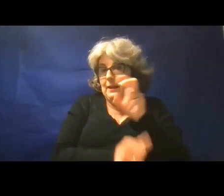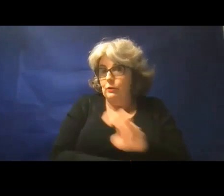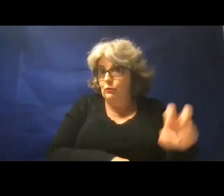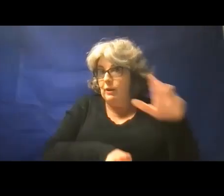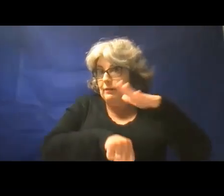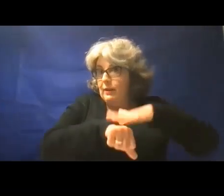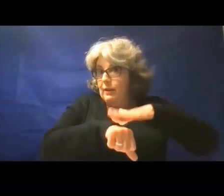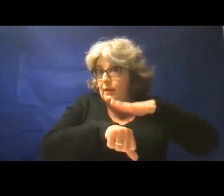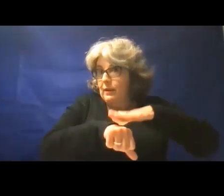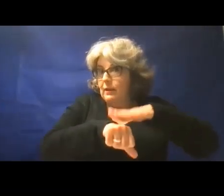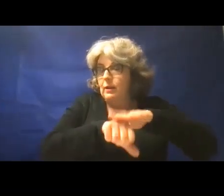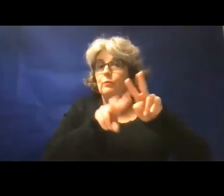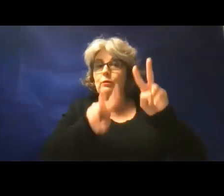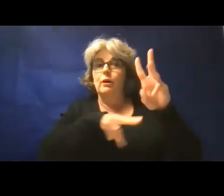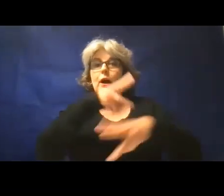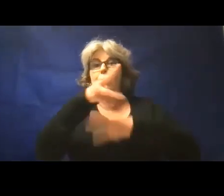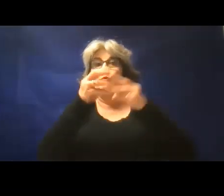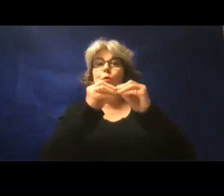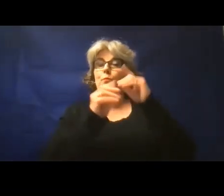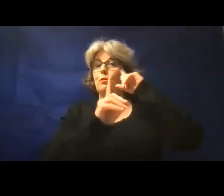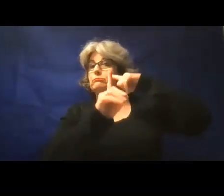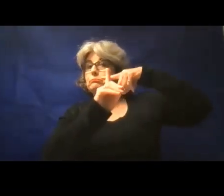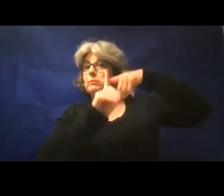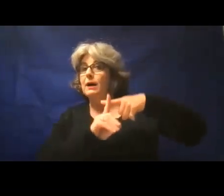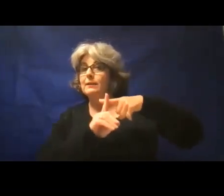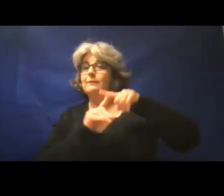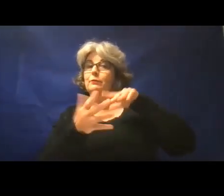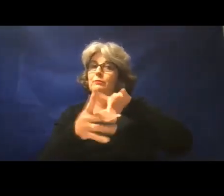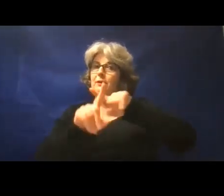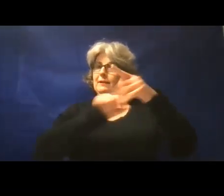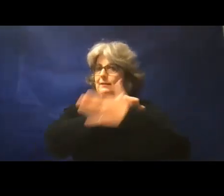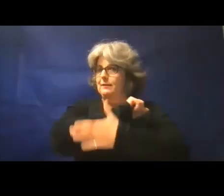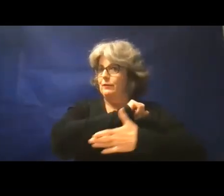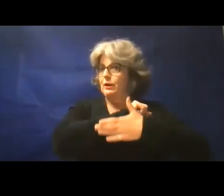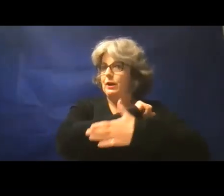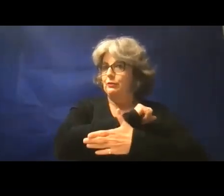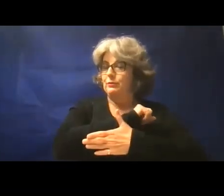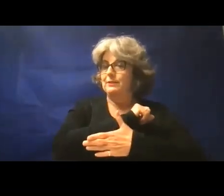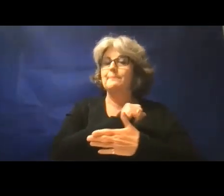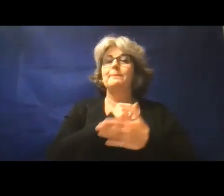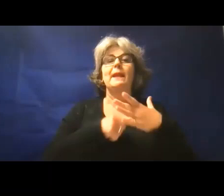forward to a world more favorable to study abroad because I'd like to just flag a few things that I